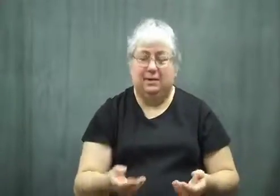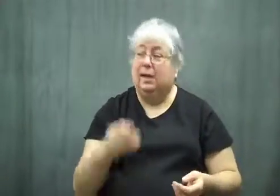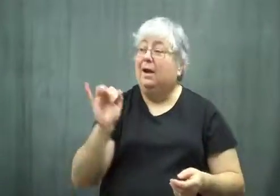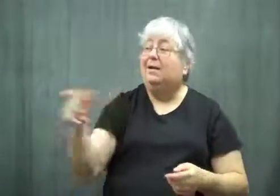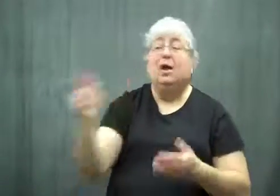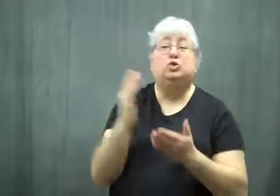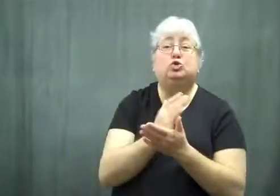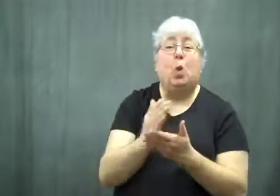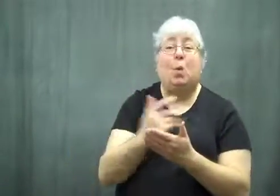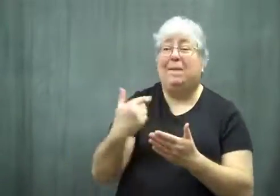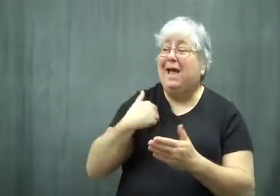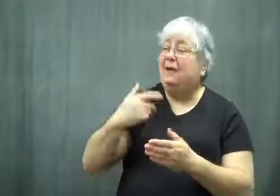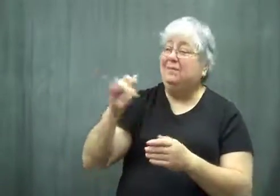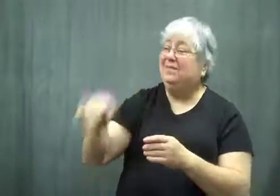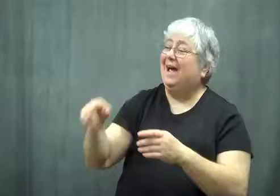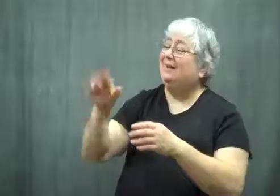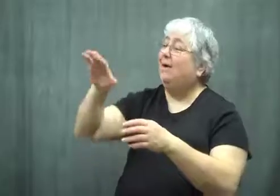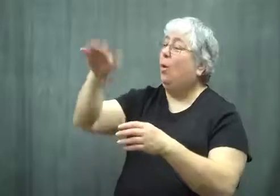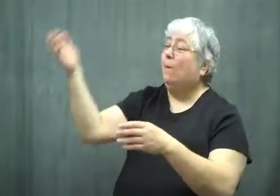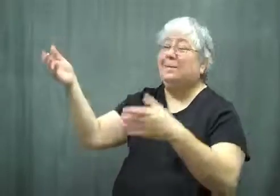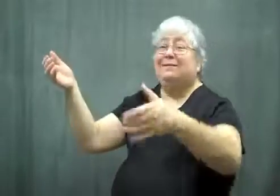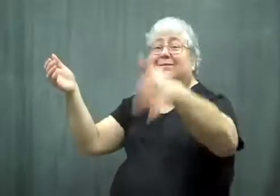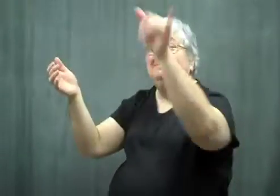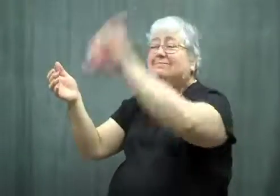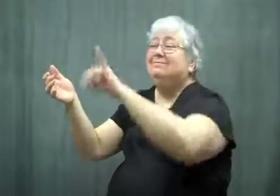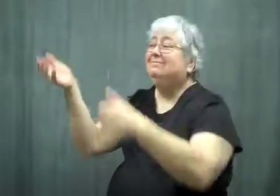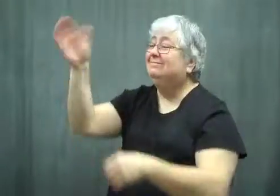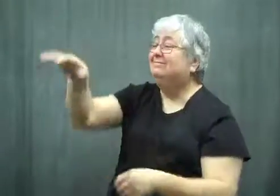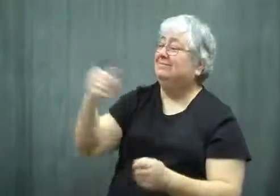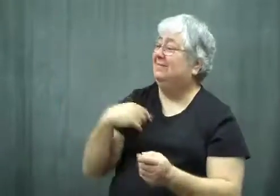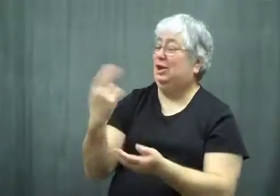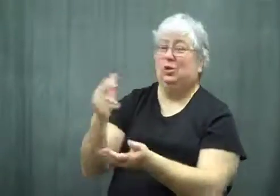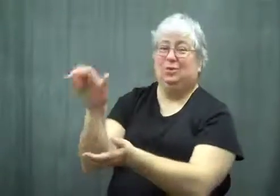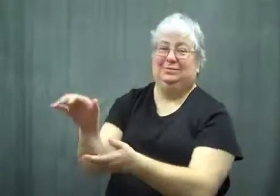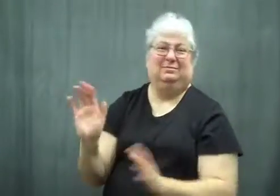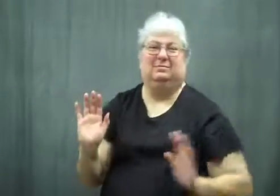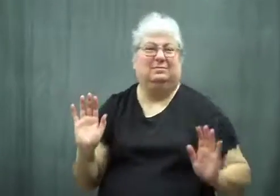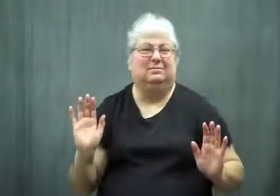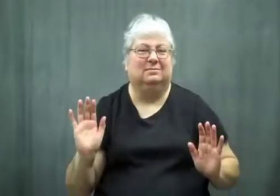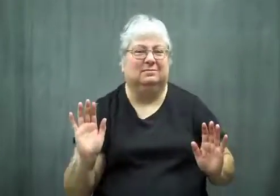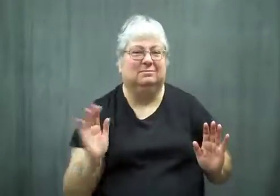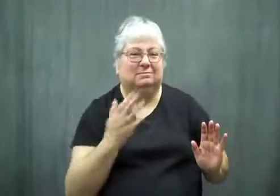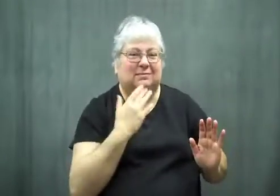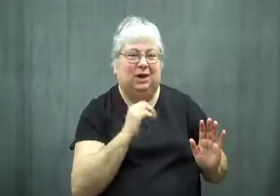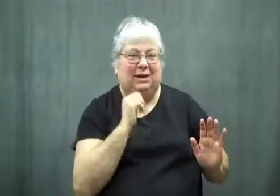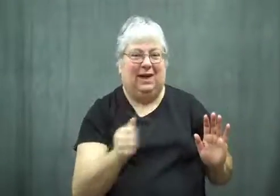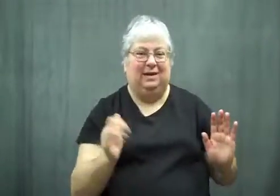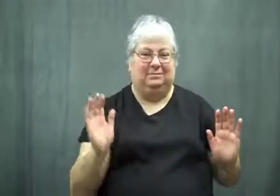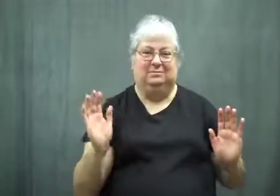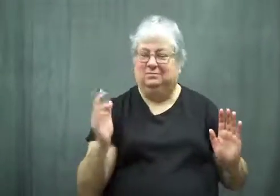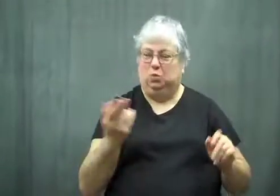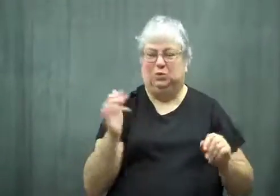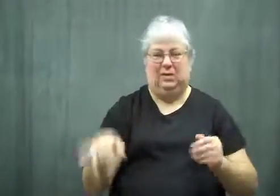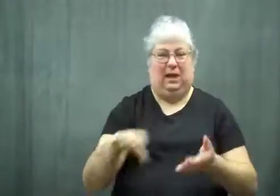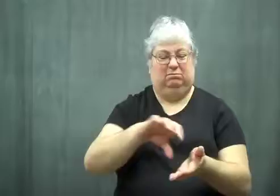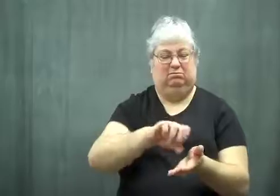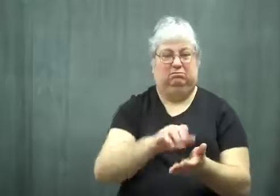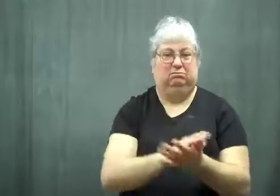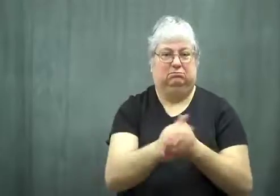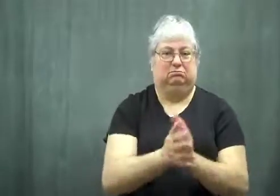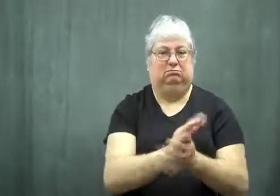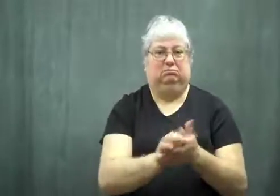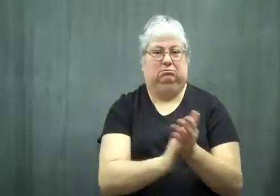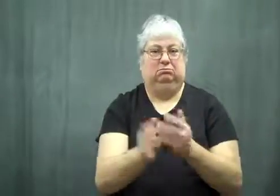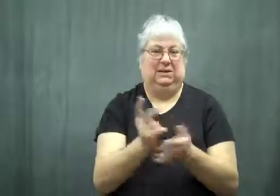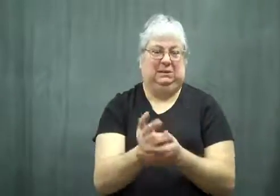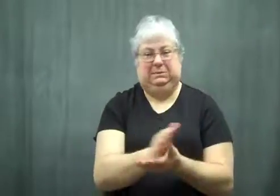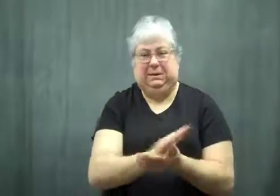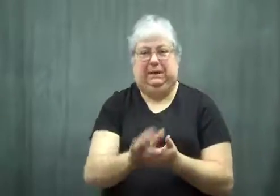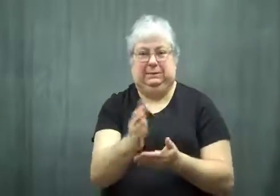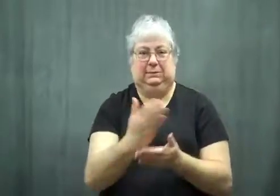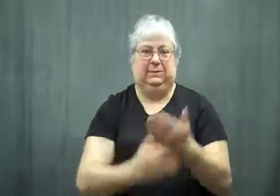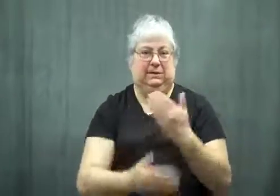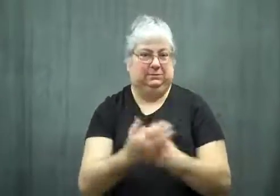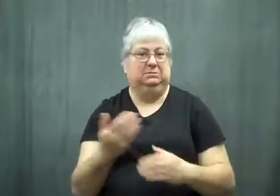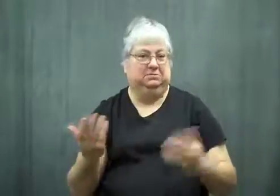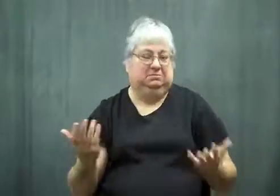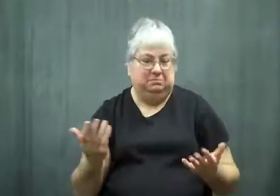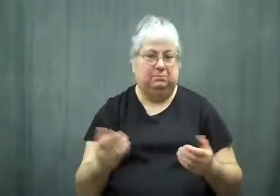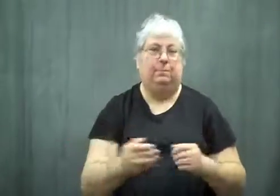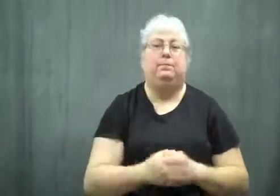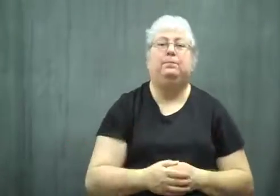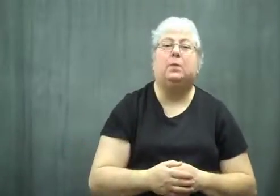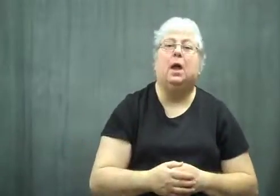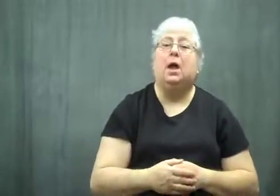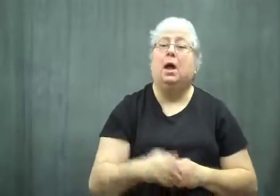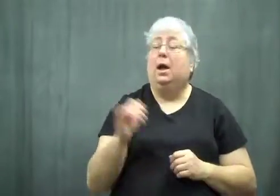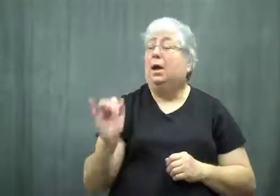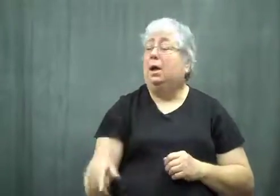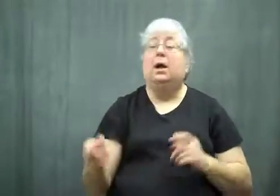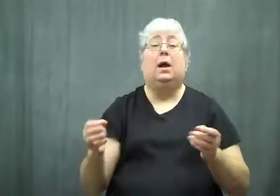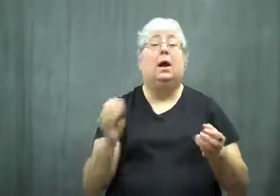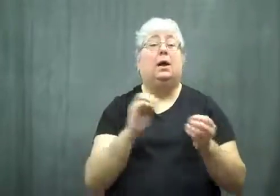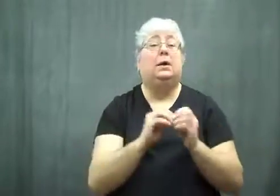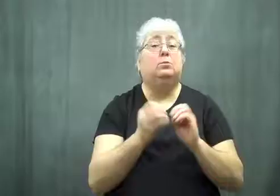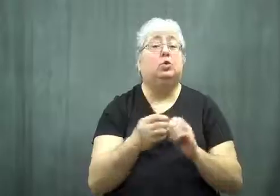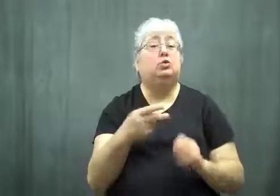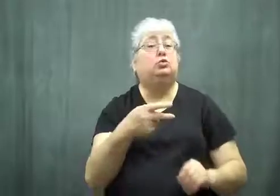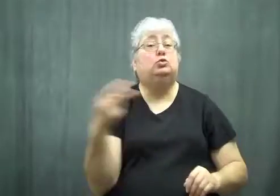Don't use soap from the refillable dispensers. Use hand sanitizer to clean your hands.